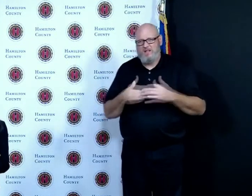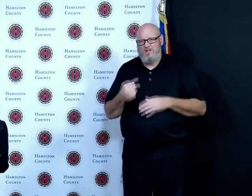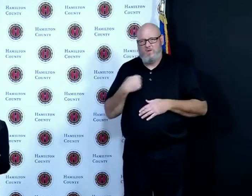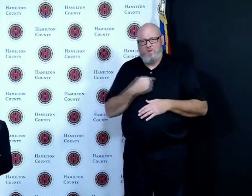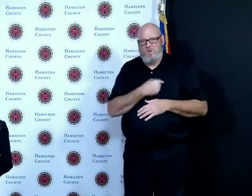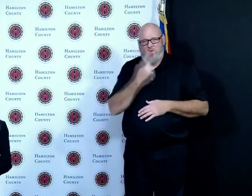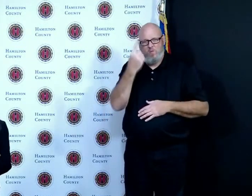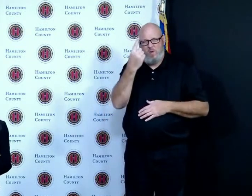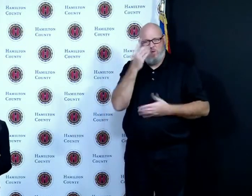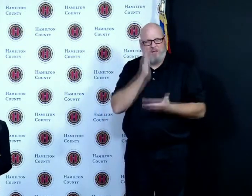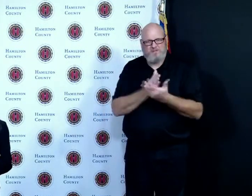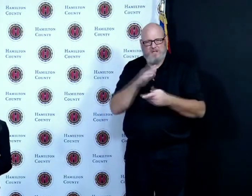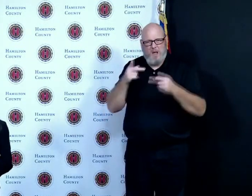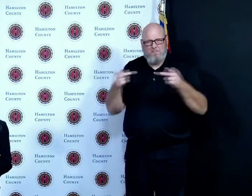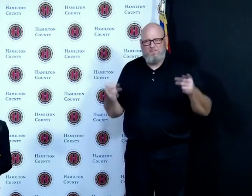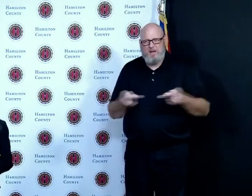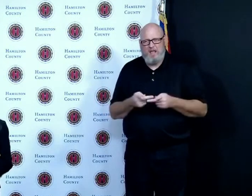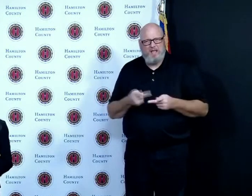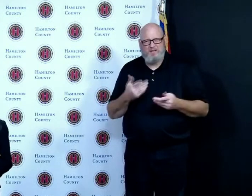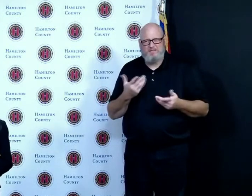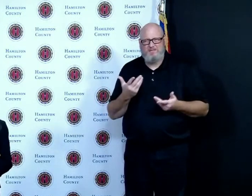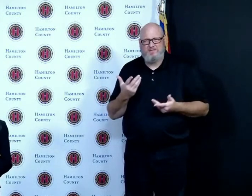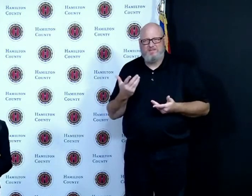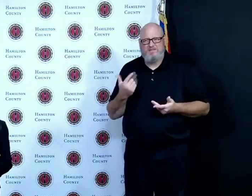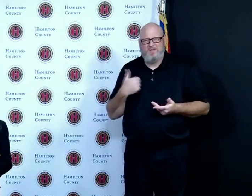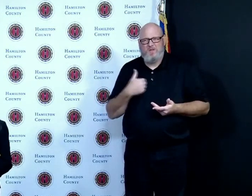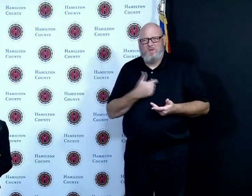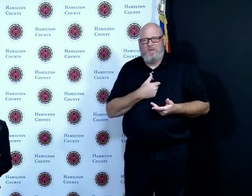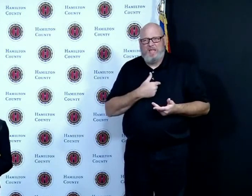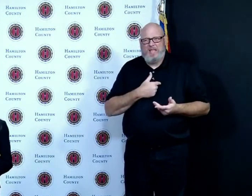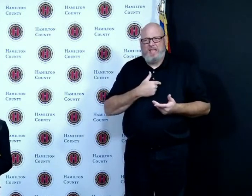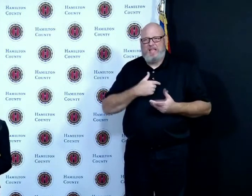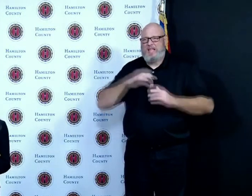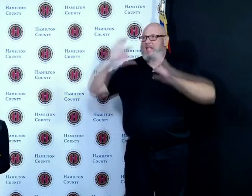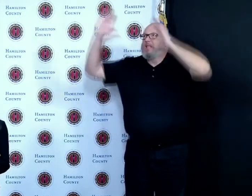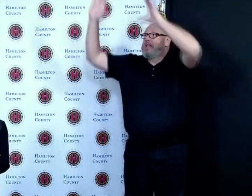great we had a spike after Christmas people got together they ate together they took their masks